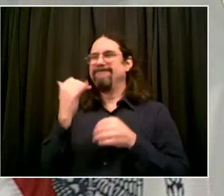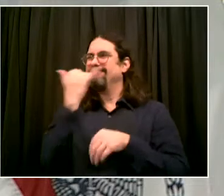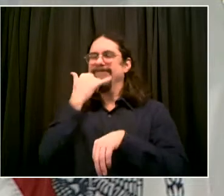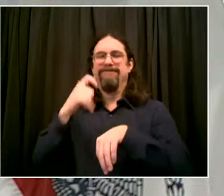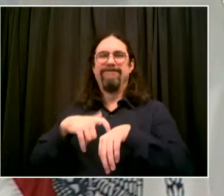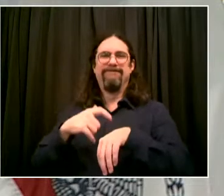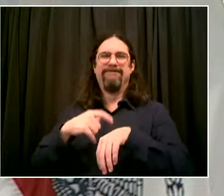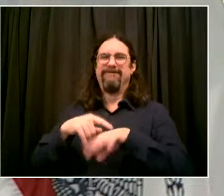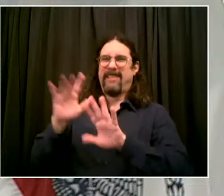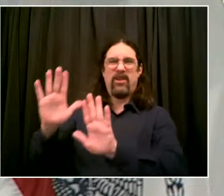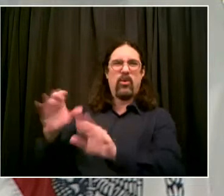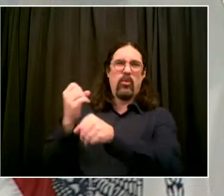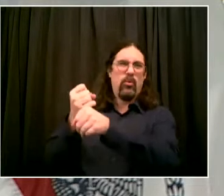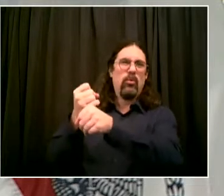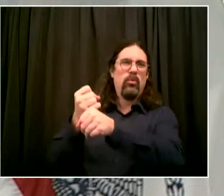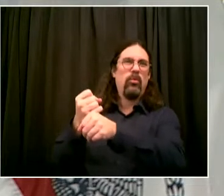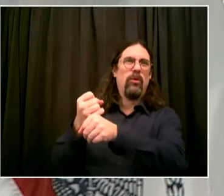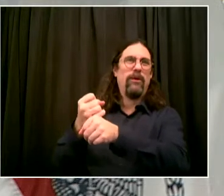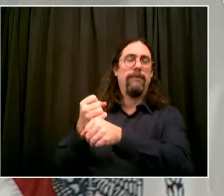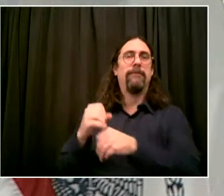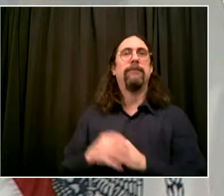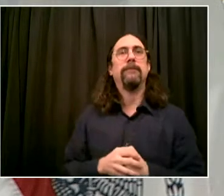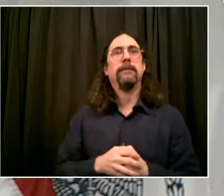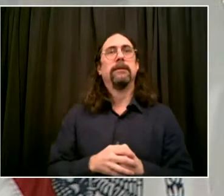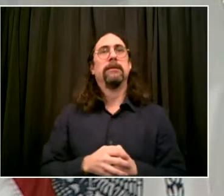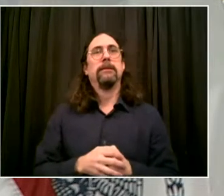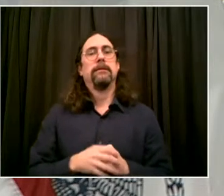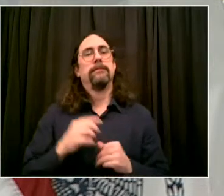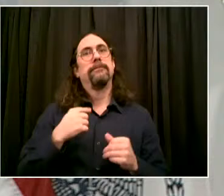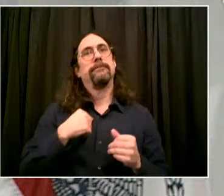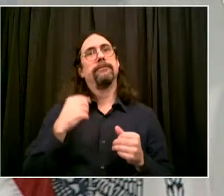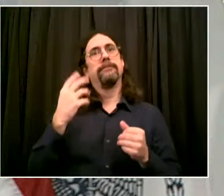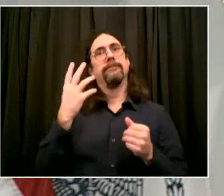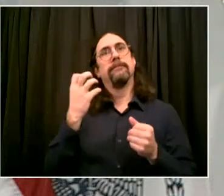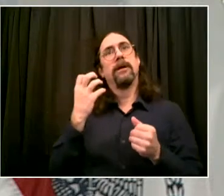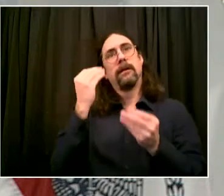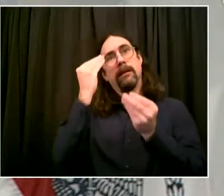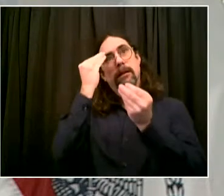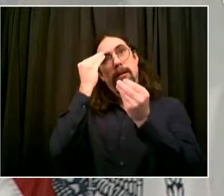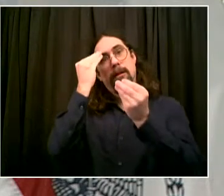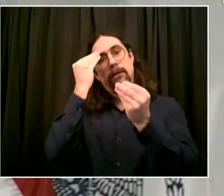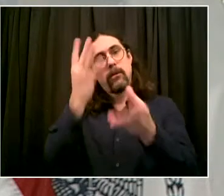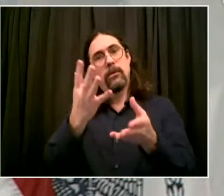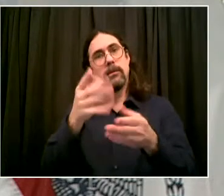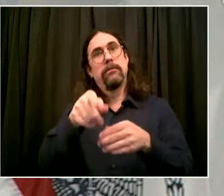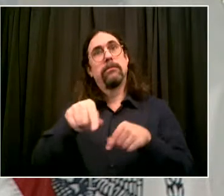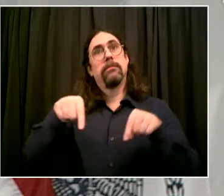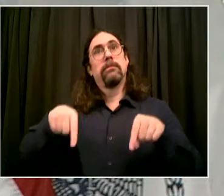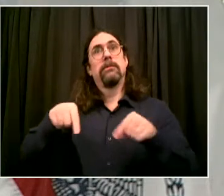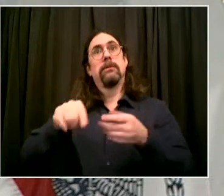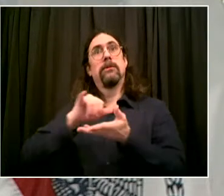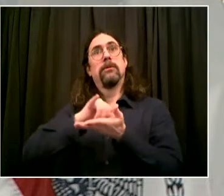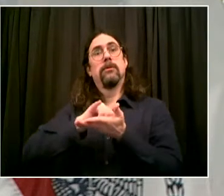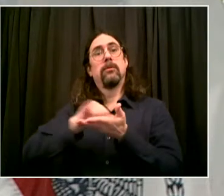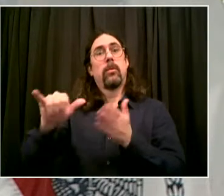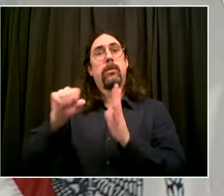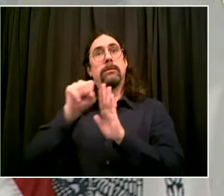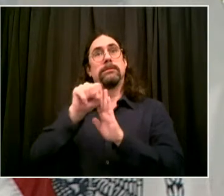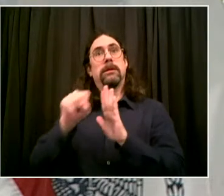NEW YORK STATE